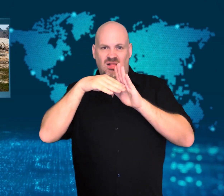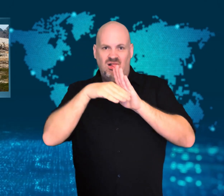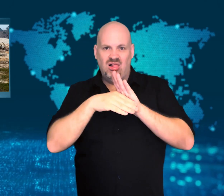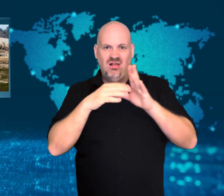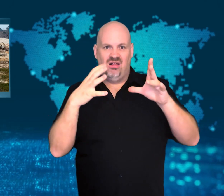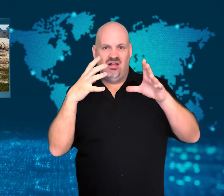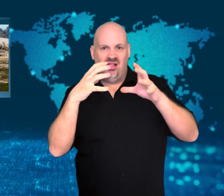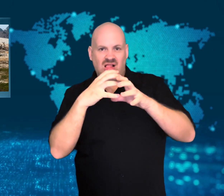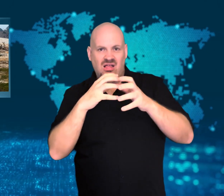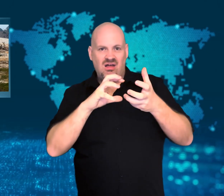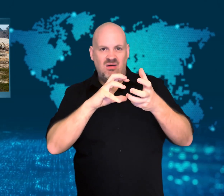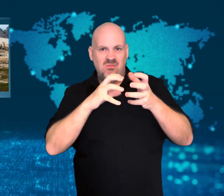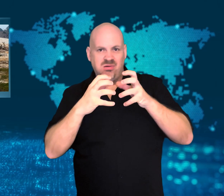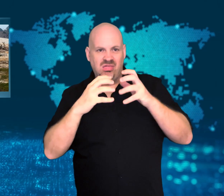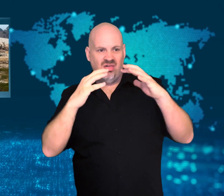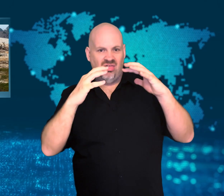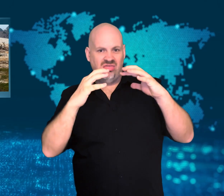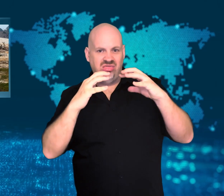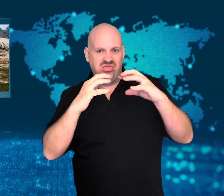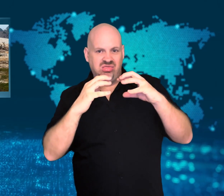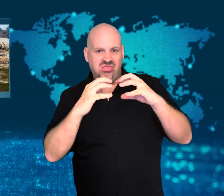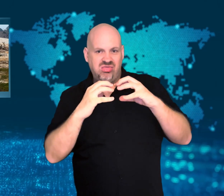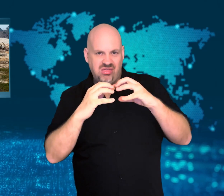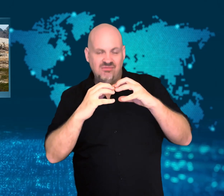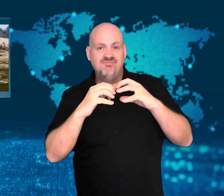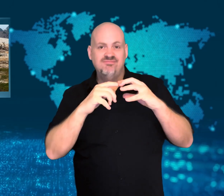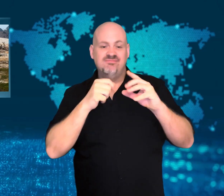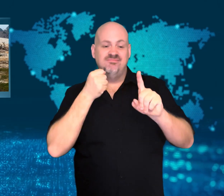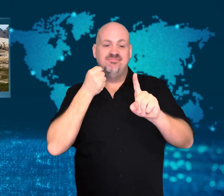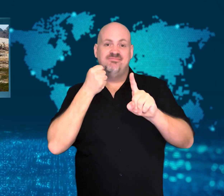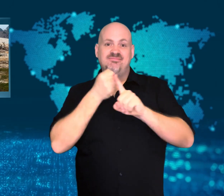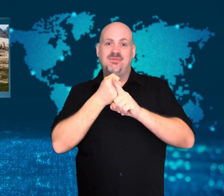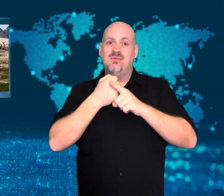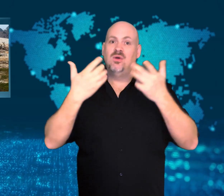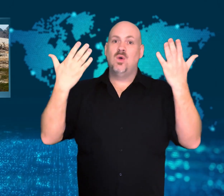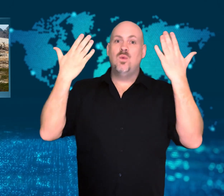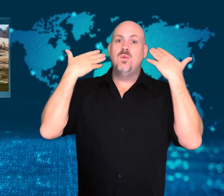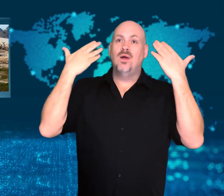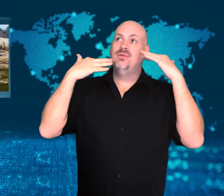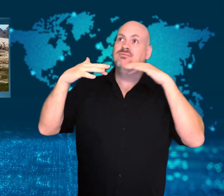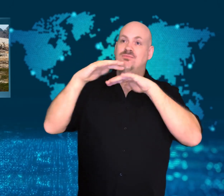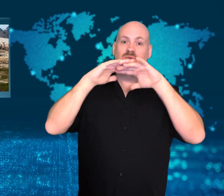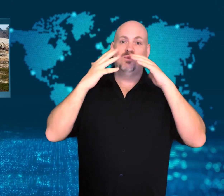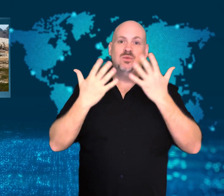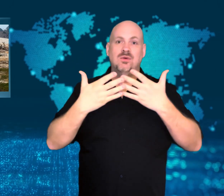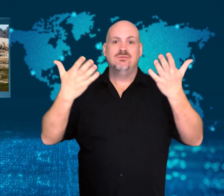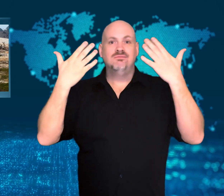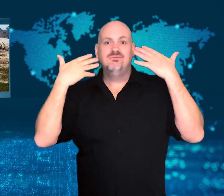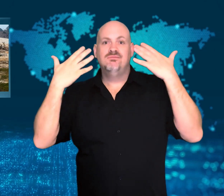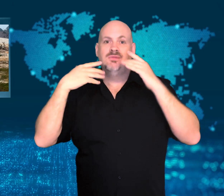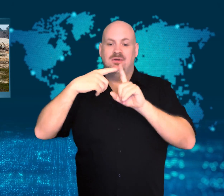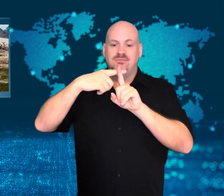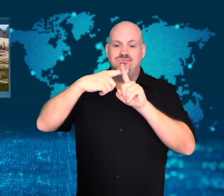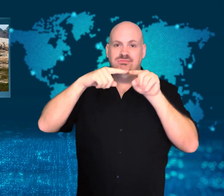this could impact the world’s weather patterns.